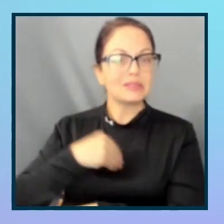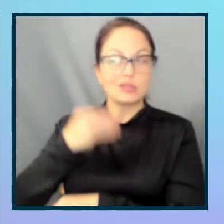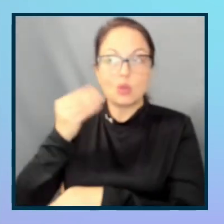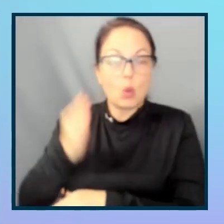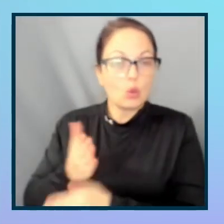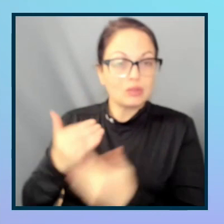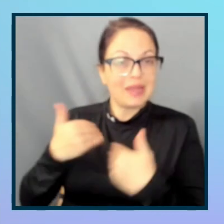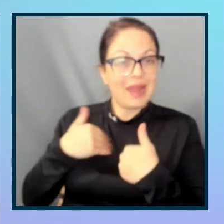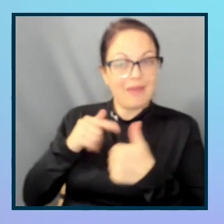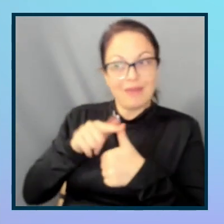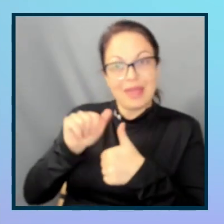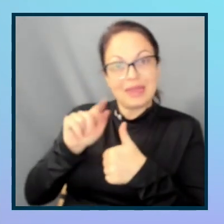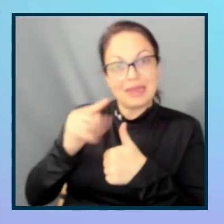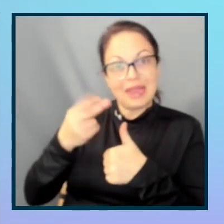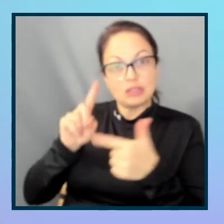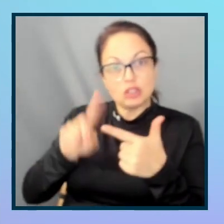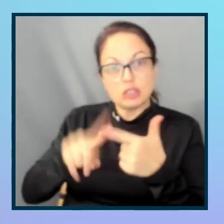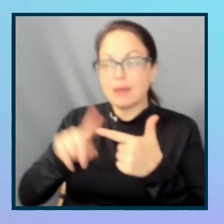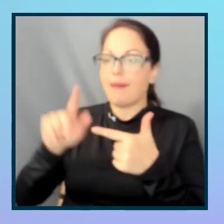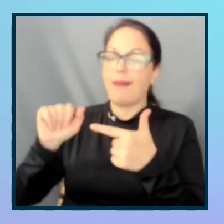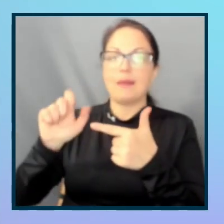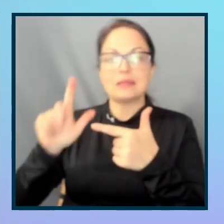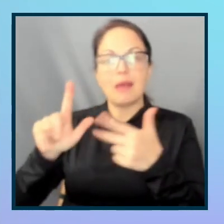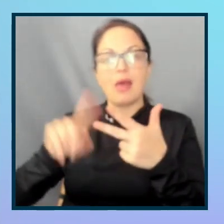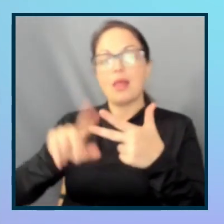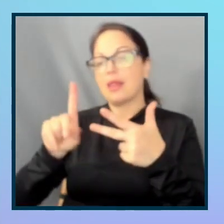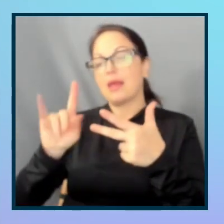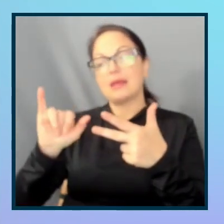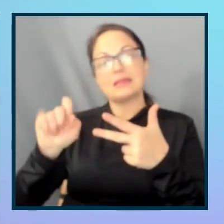We have accountants with dyslexia, that are neurodivergent,